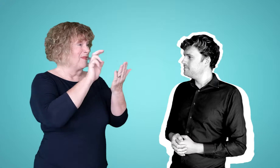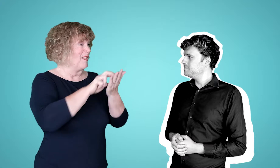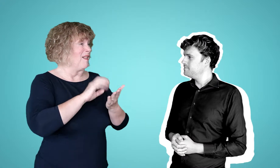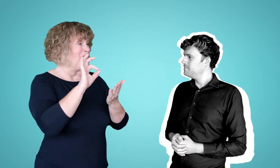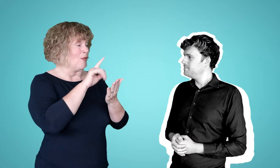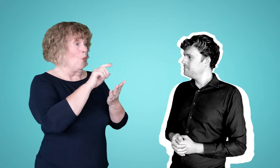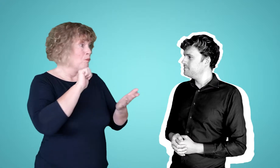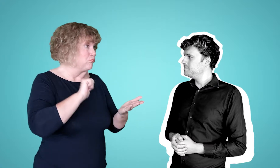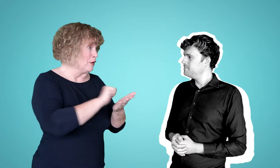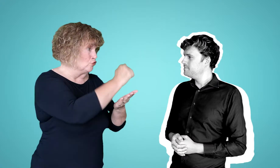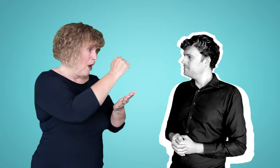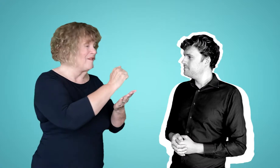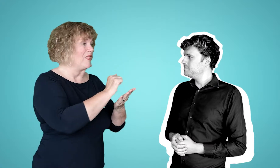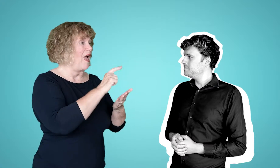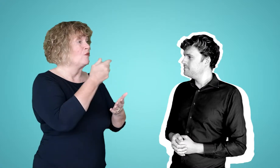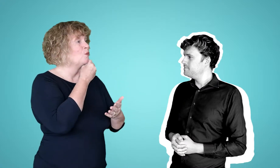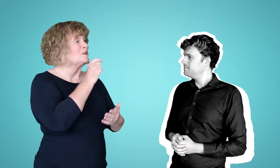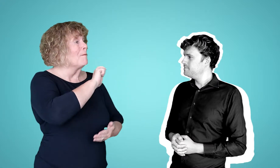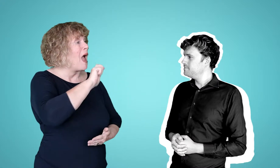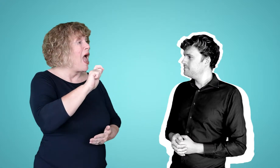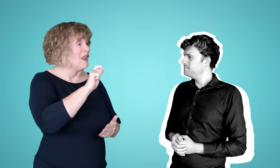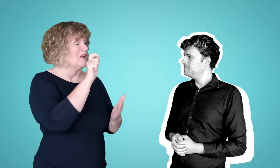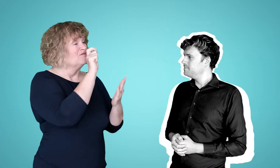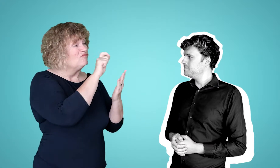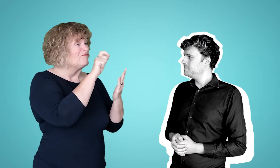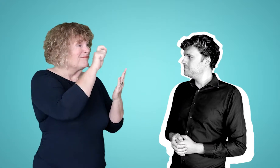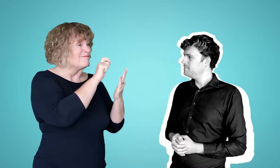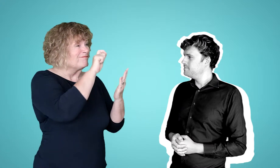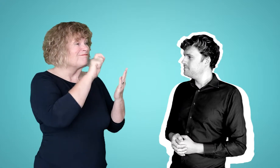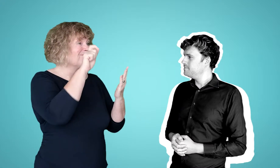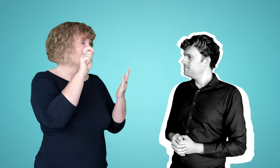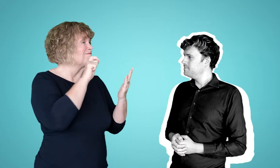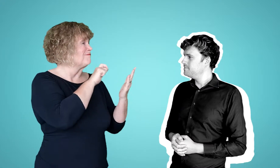and fill it in using a pen.